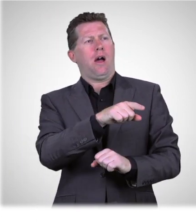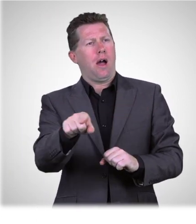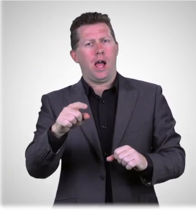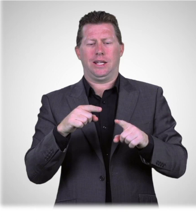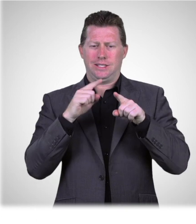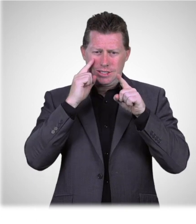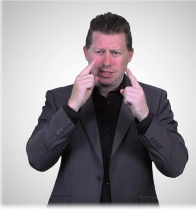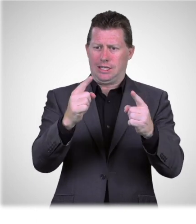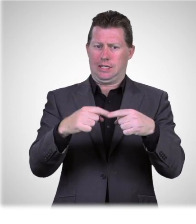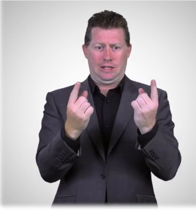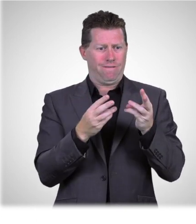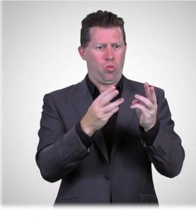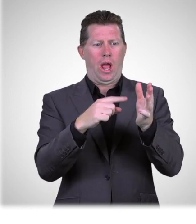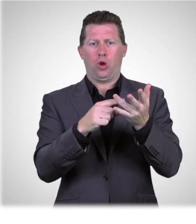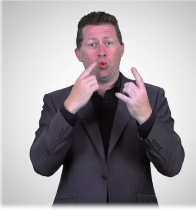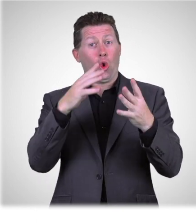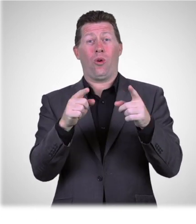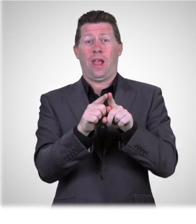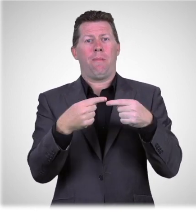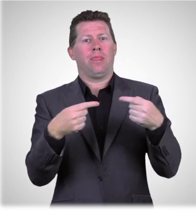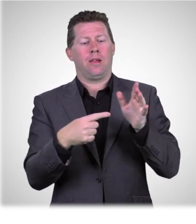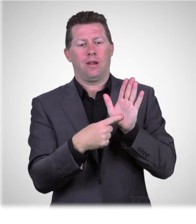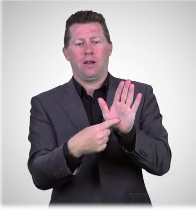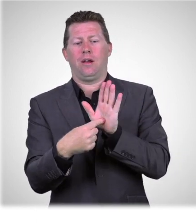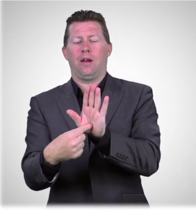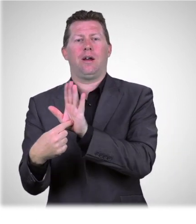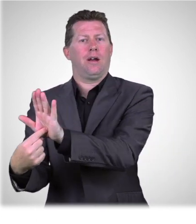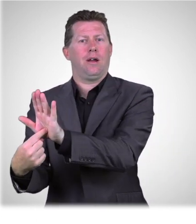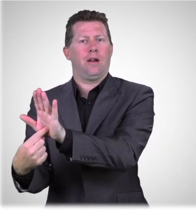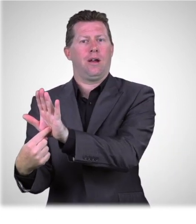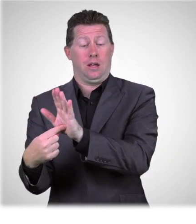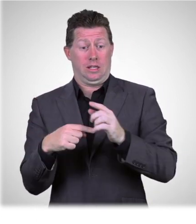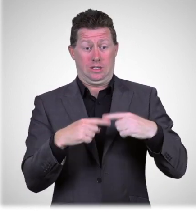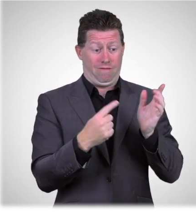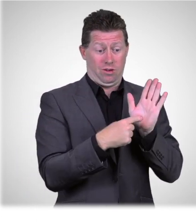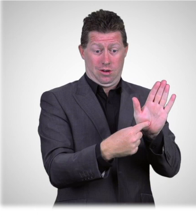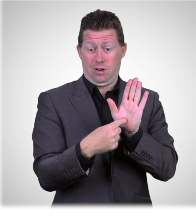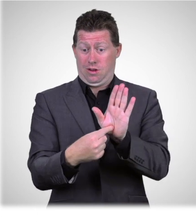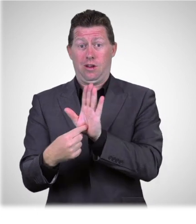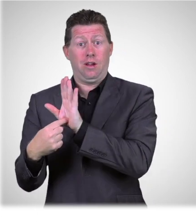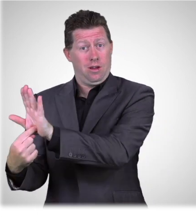sources of information. In addition, presenting multiple different representations of content